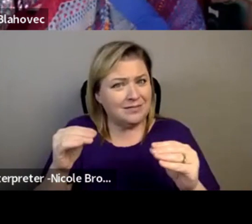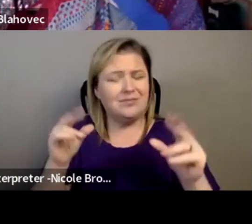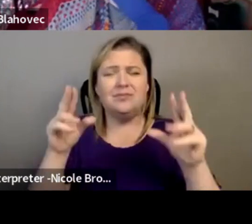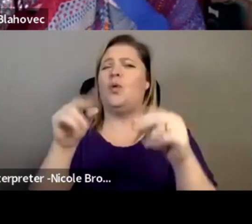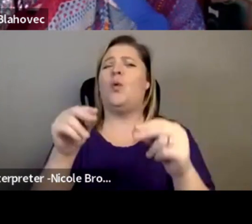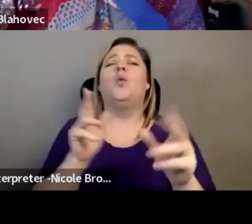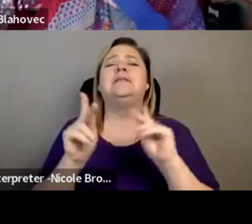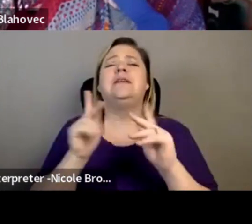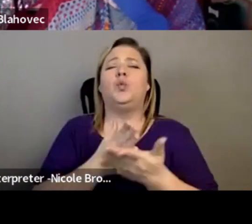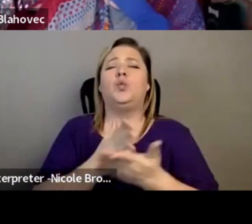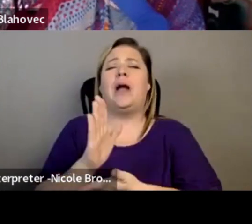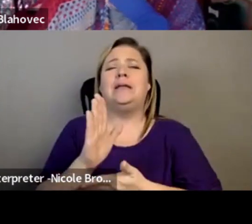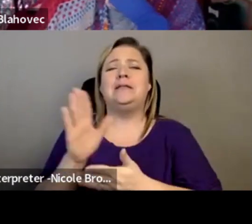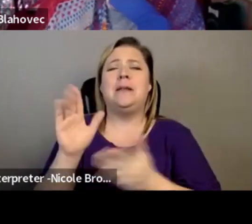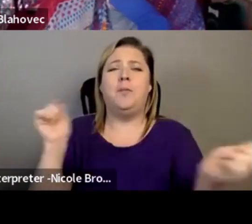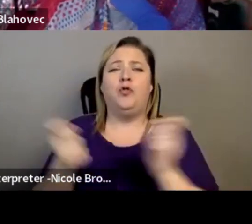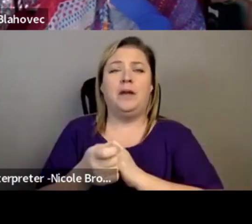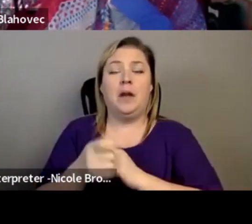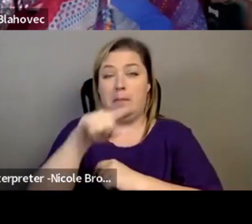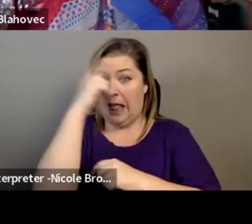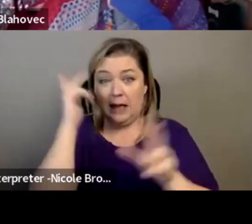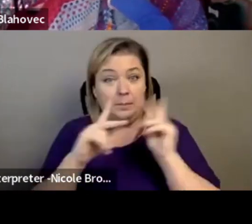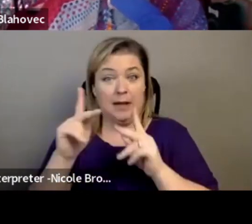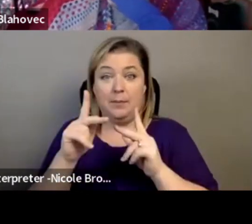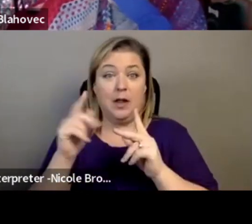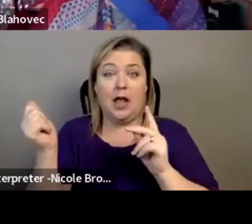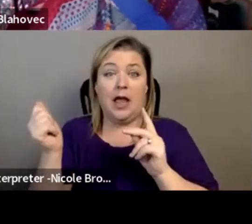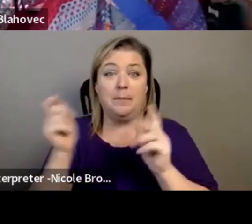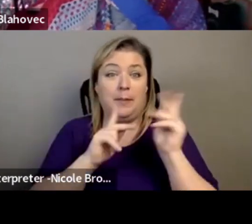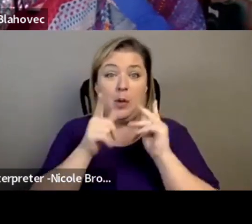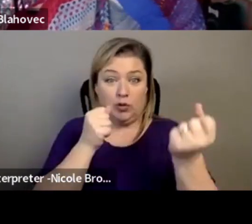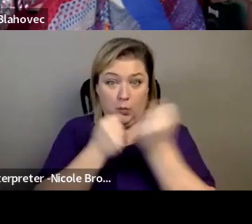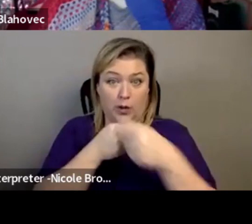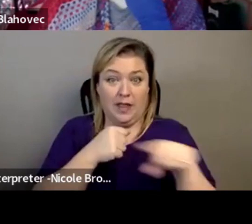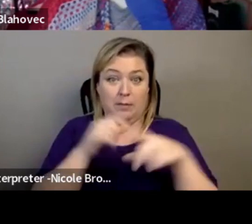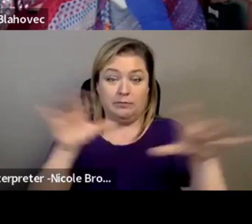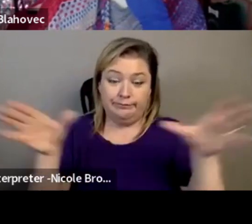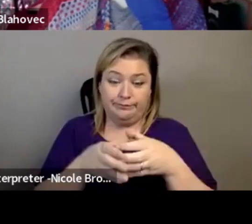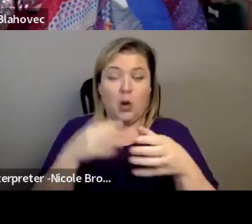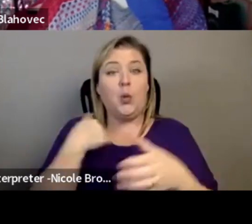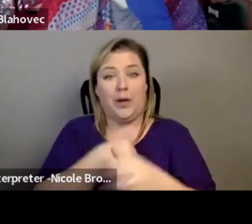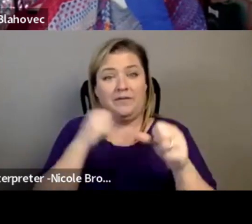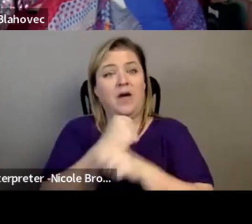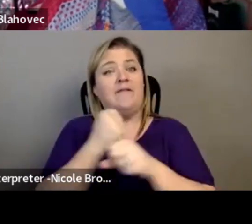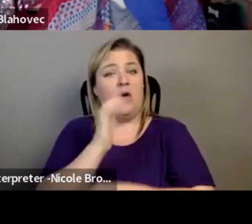Movement, same thing, black people and allies got together and we fought for our civil rights. We fought for the right